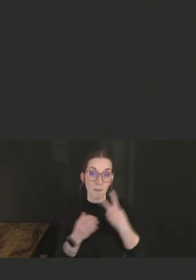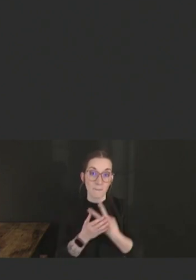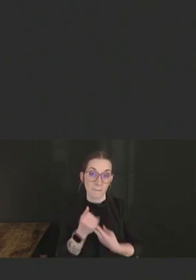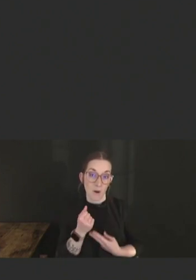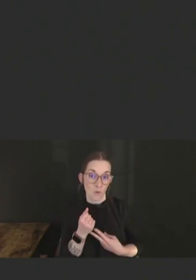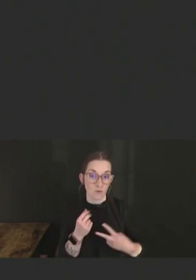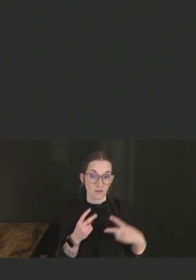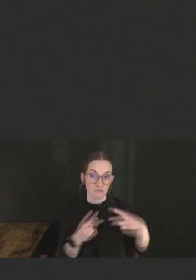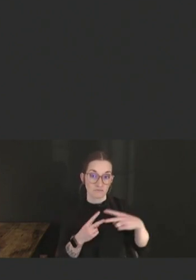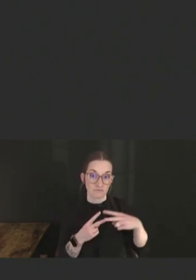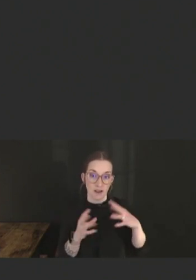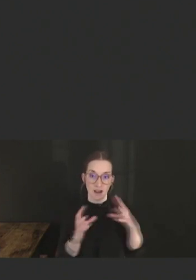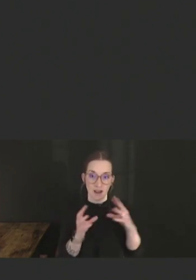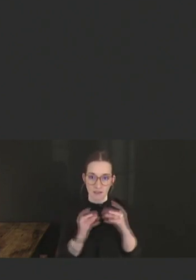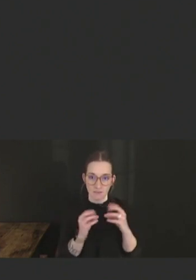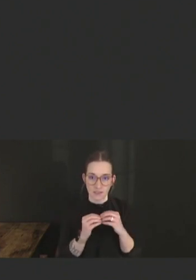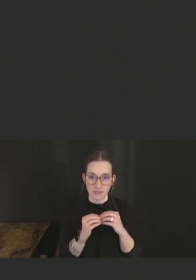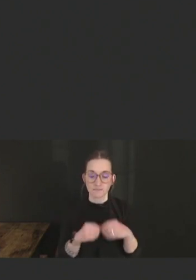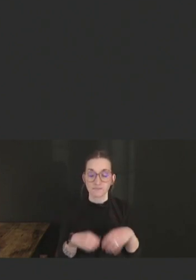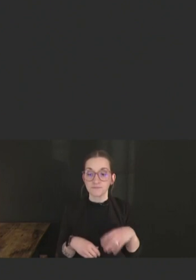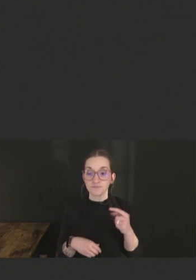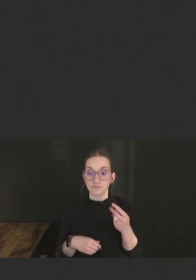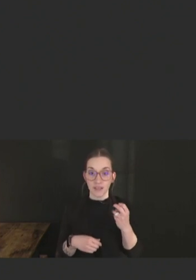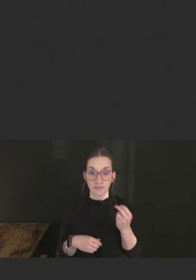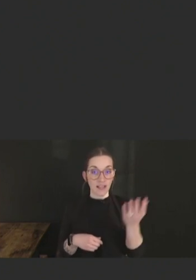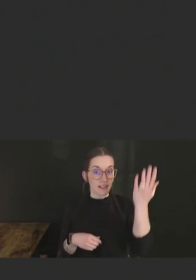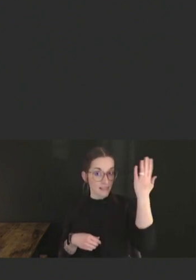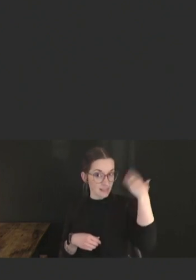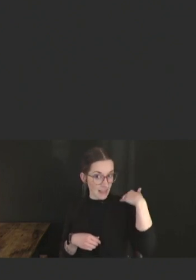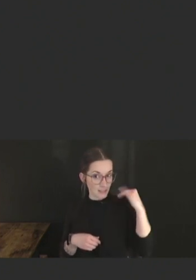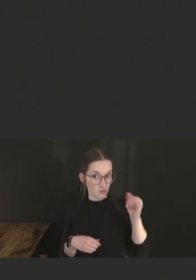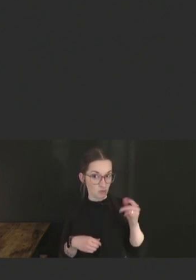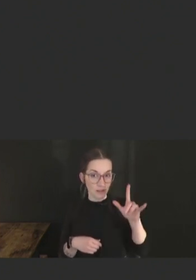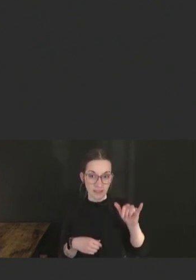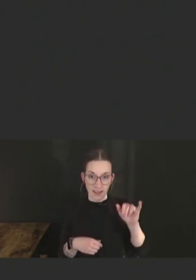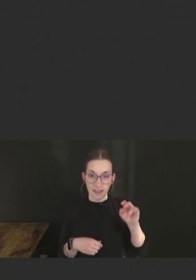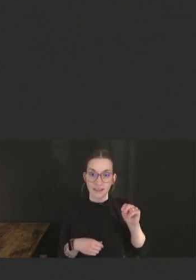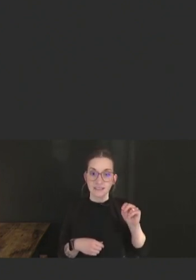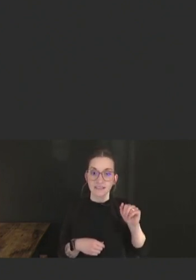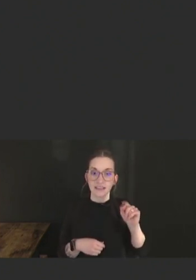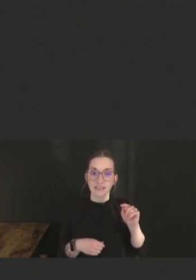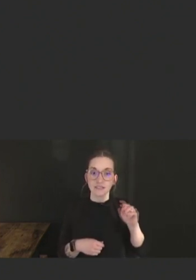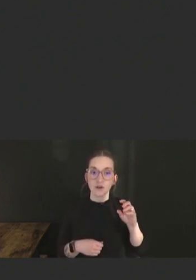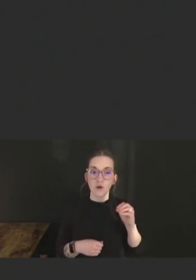And then last July, NACCHO held a national stakeholder consultation meeting on influenza